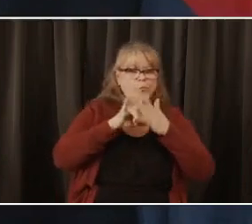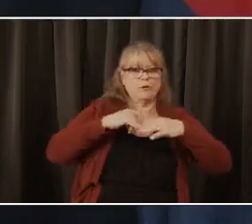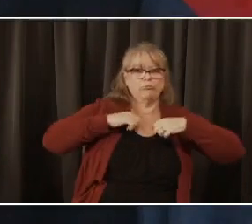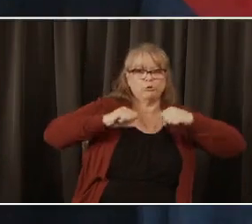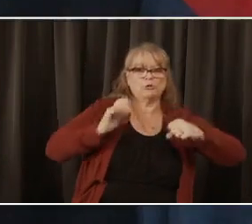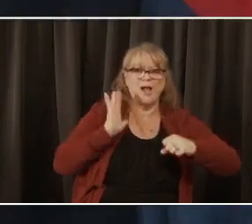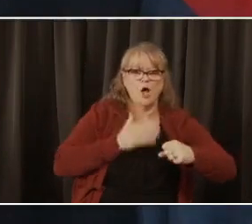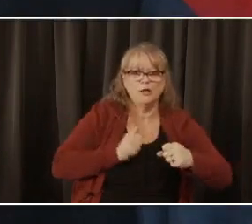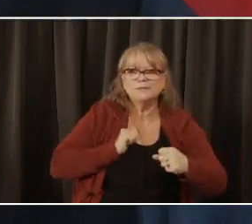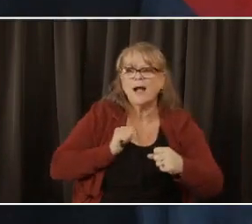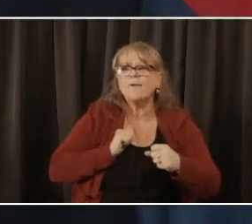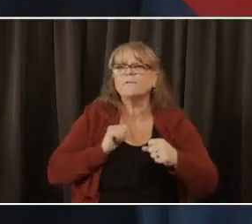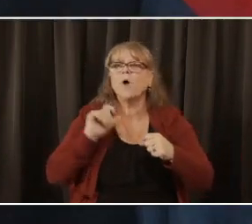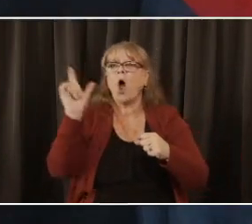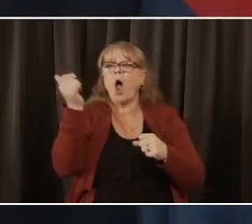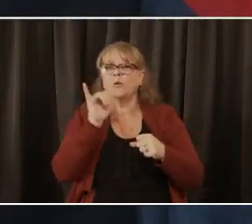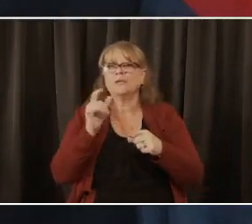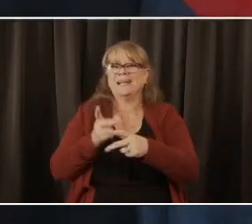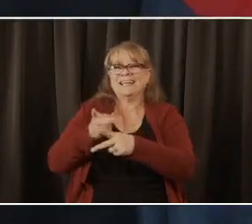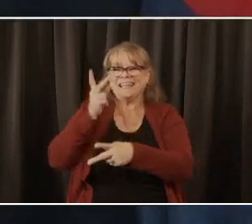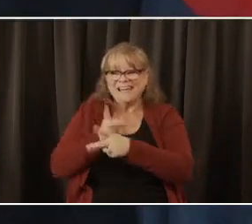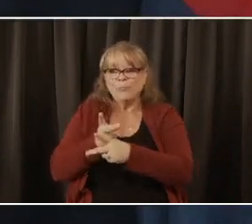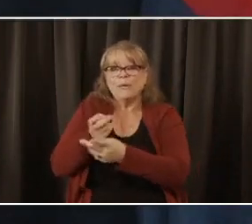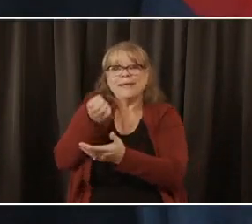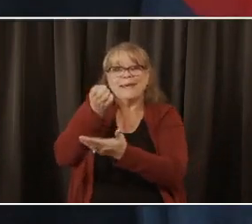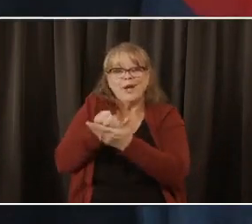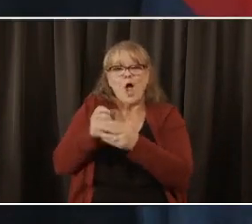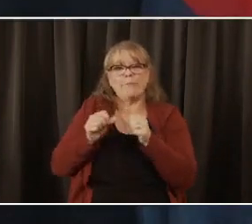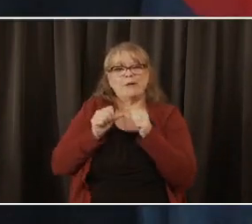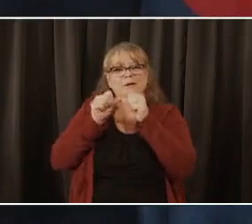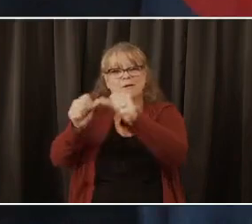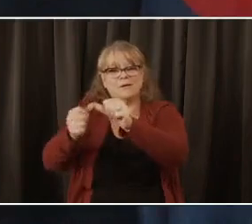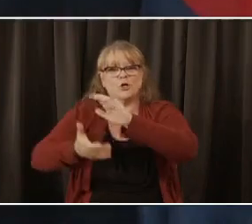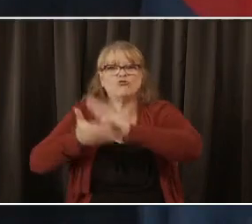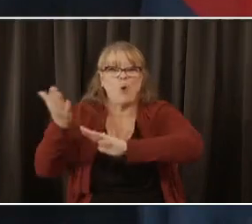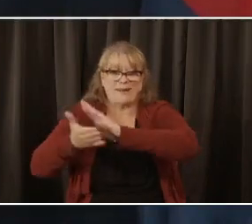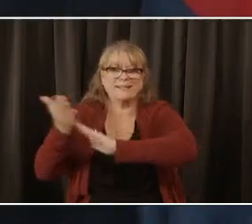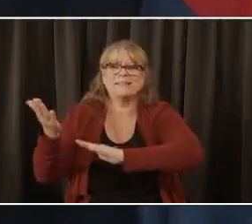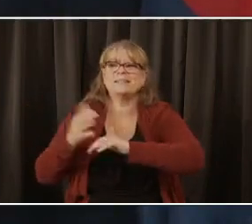will be able to make the best decisions based on their community's needs in balancing those needs